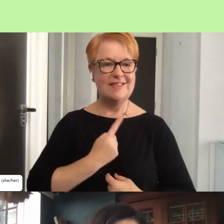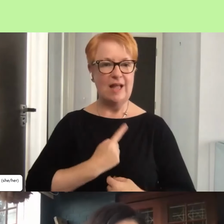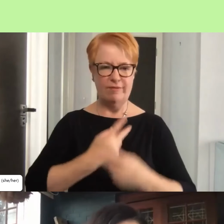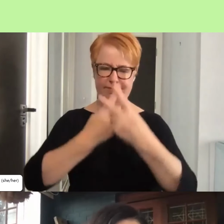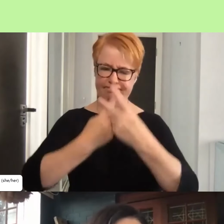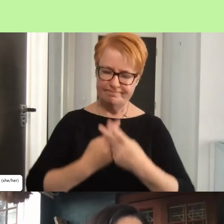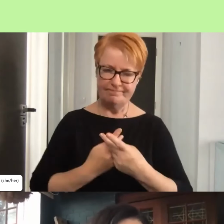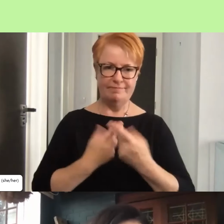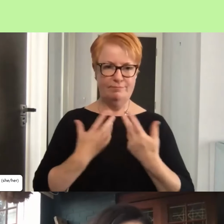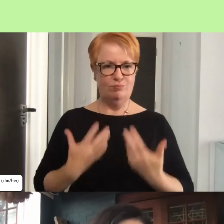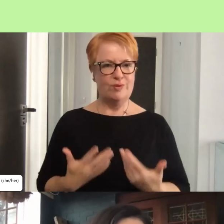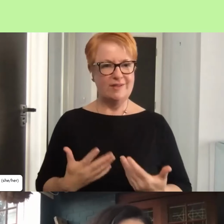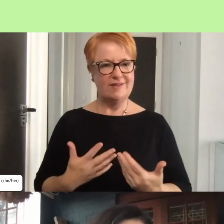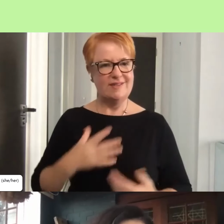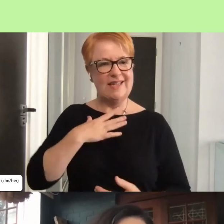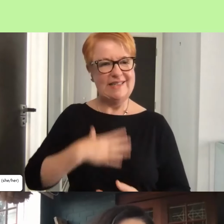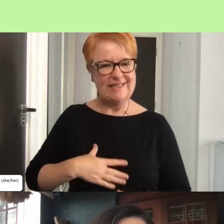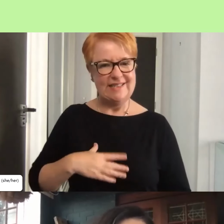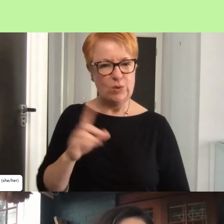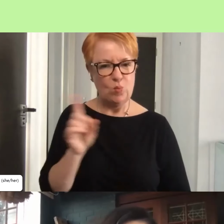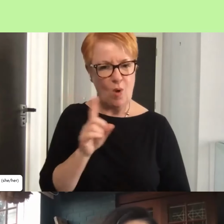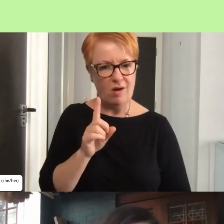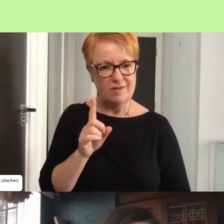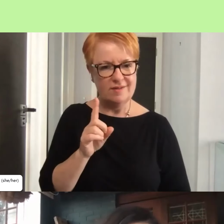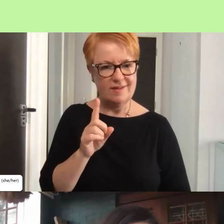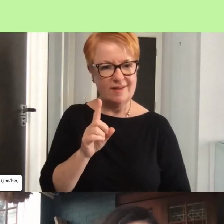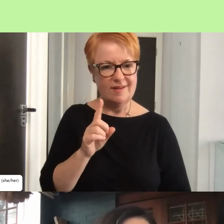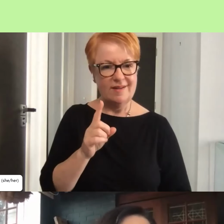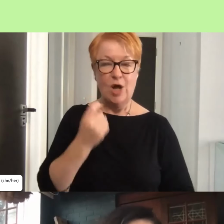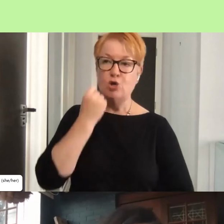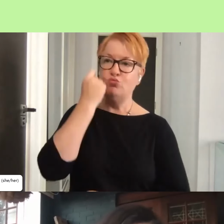And suddenly, you realise you would like to sit and have a sangria you would like to be